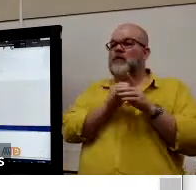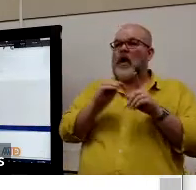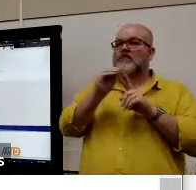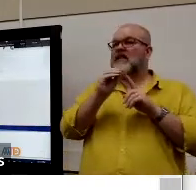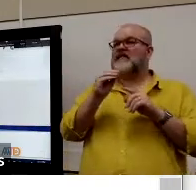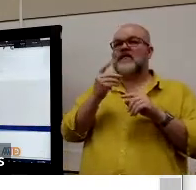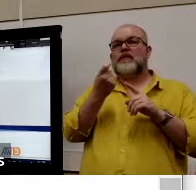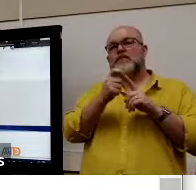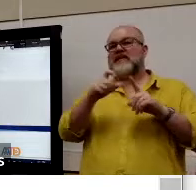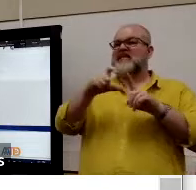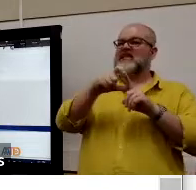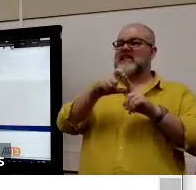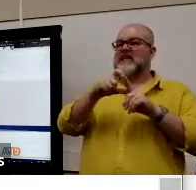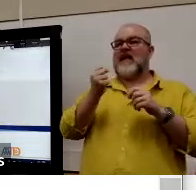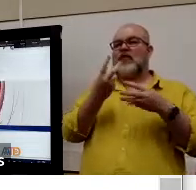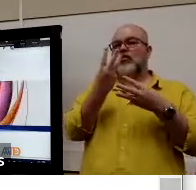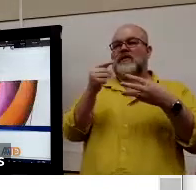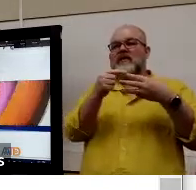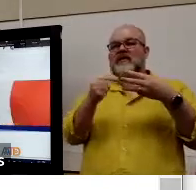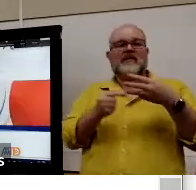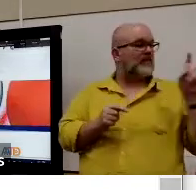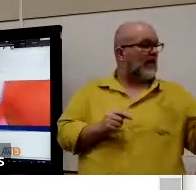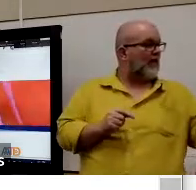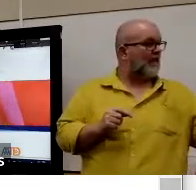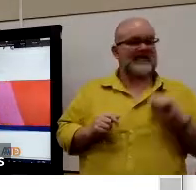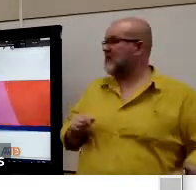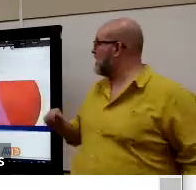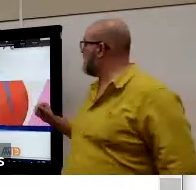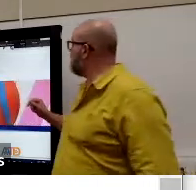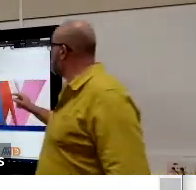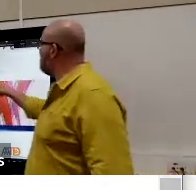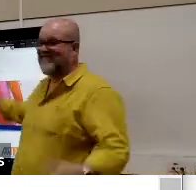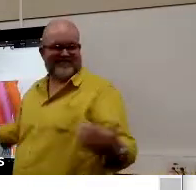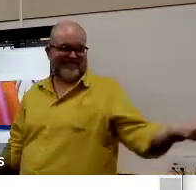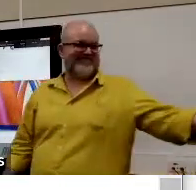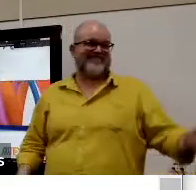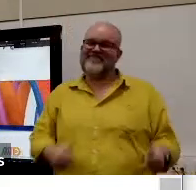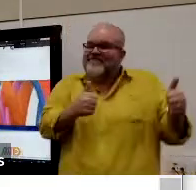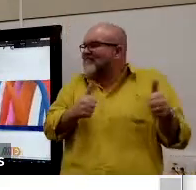We talked about the updates like PD and there's three different areas. If you click on that please Jasmine...